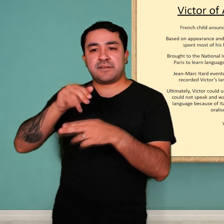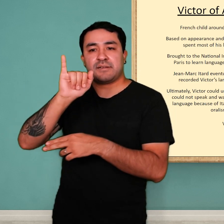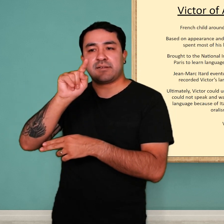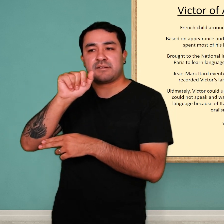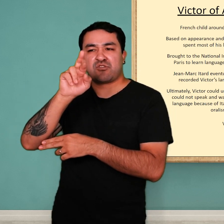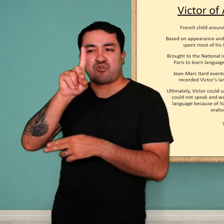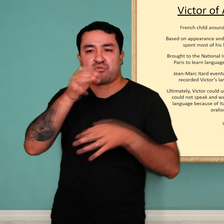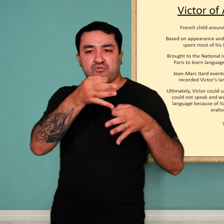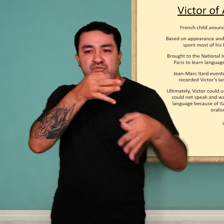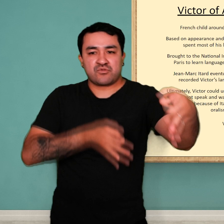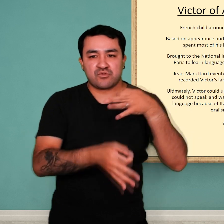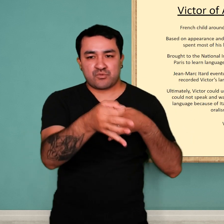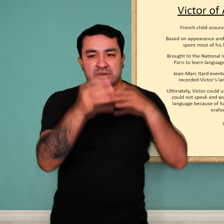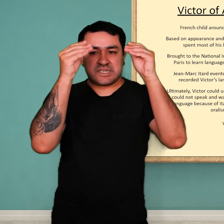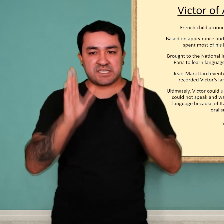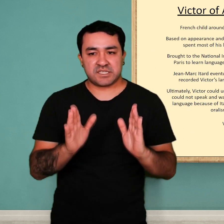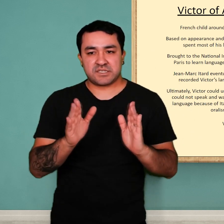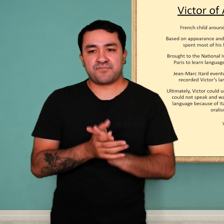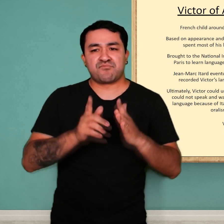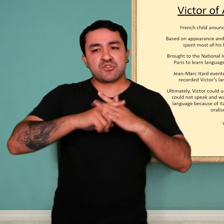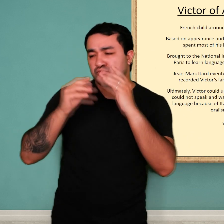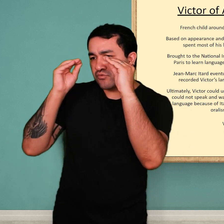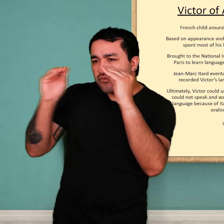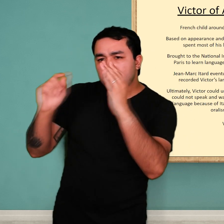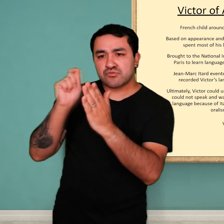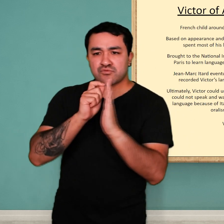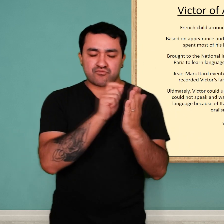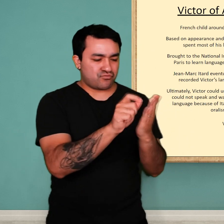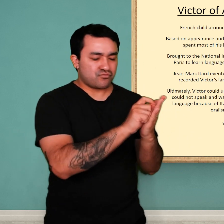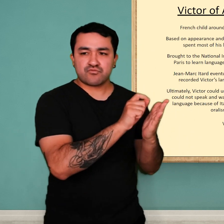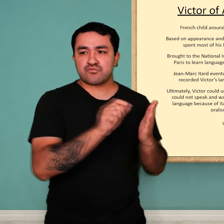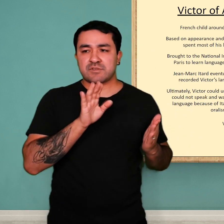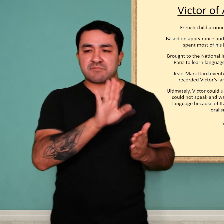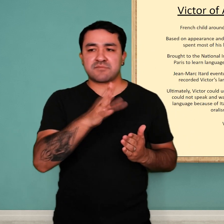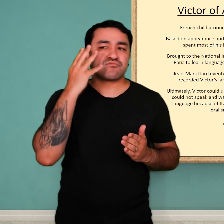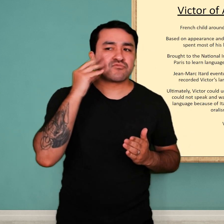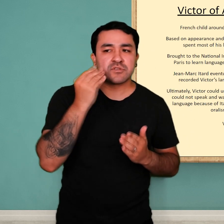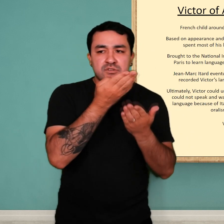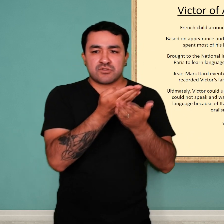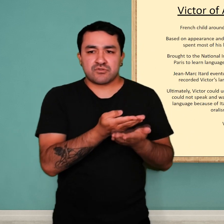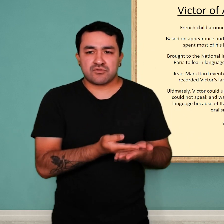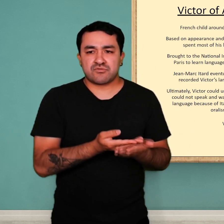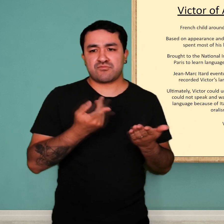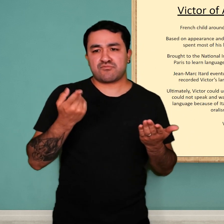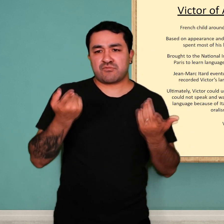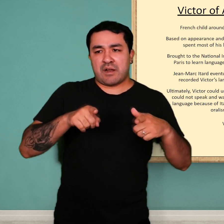researchers assumed he spent most of his life in the wild. Educators initially brought Victor to